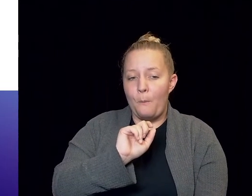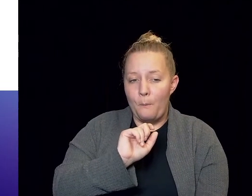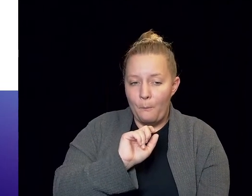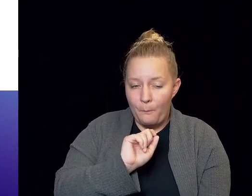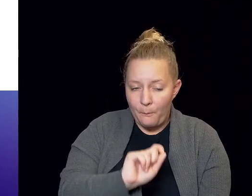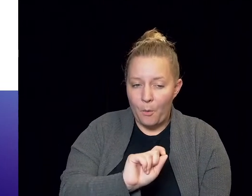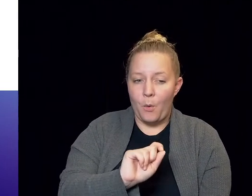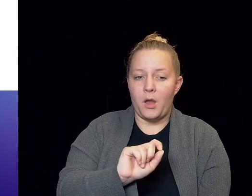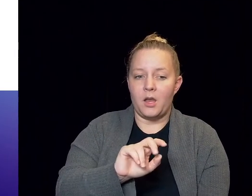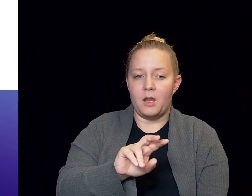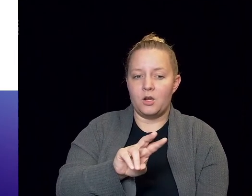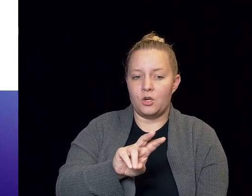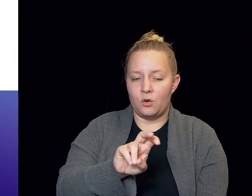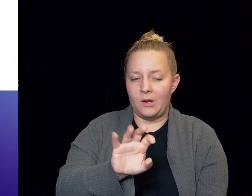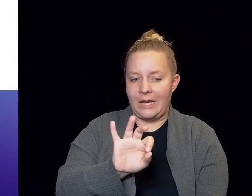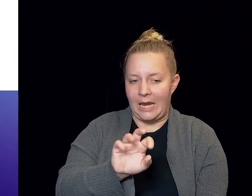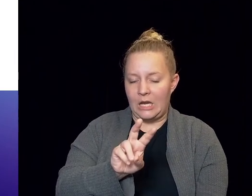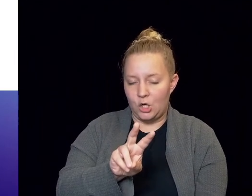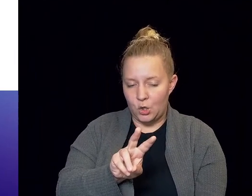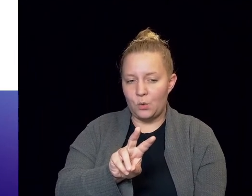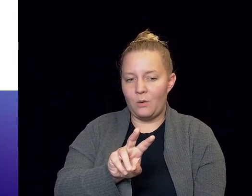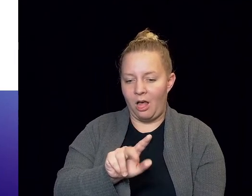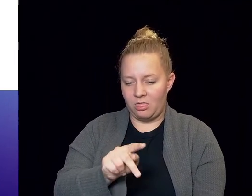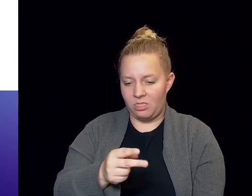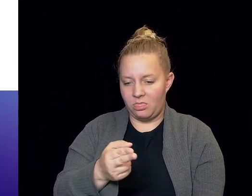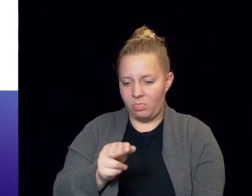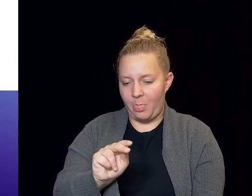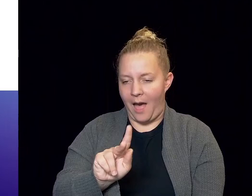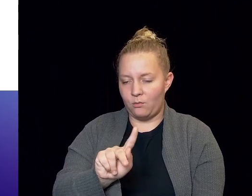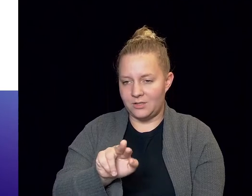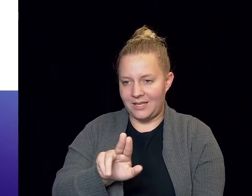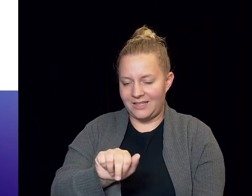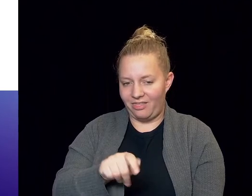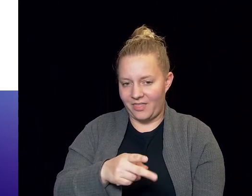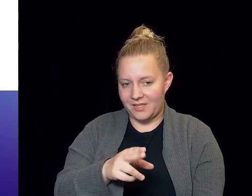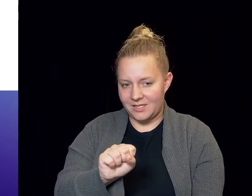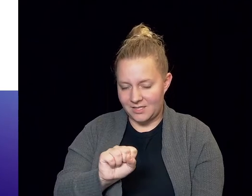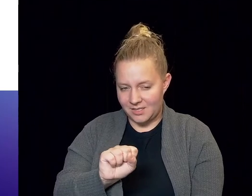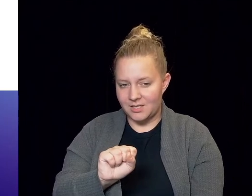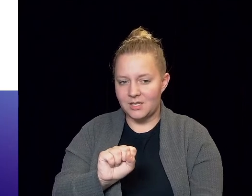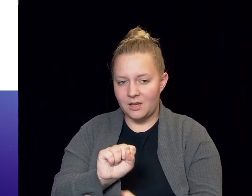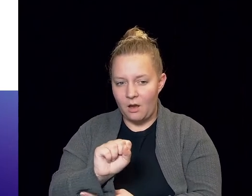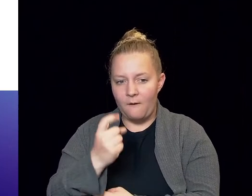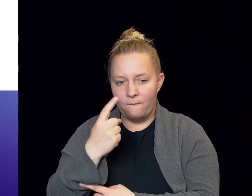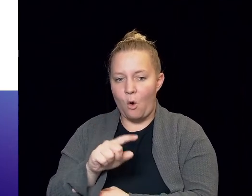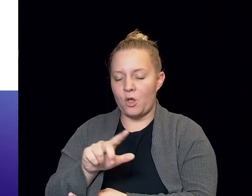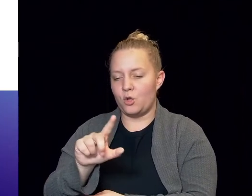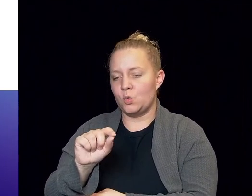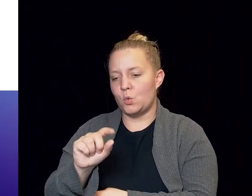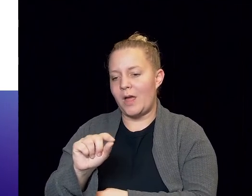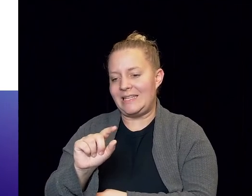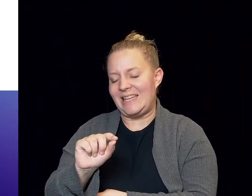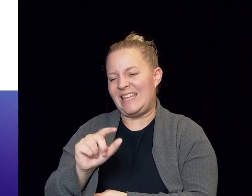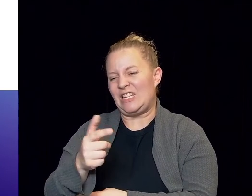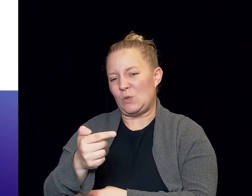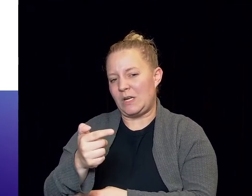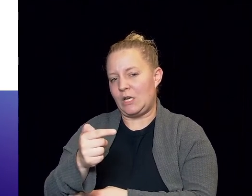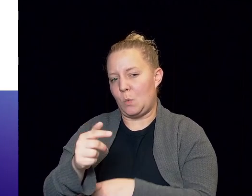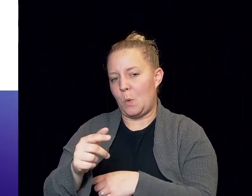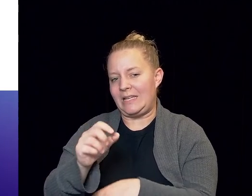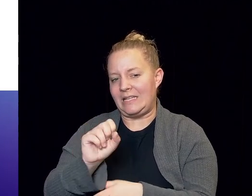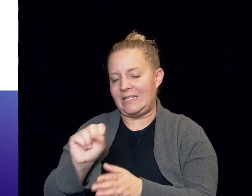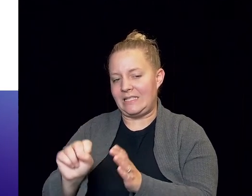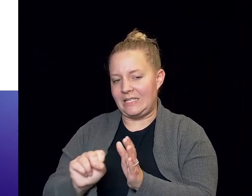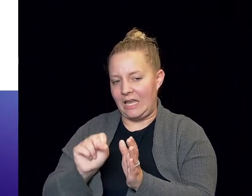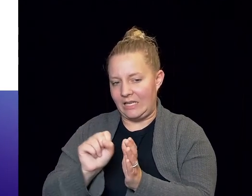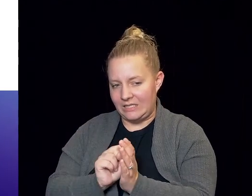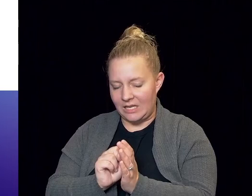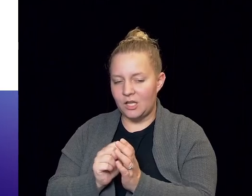on that 2 that is in the thousandths position for the 2021 season. So, 292/1000. And with these